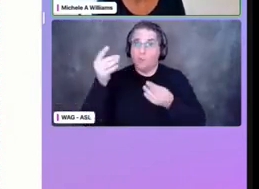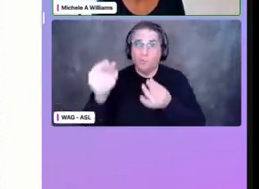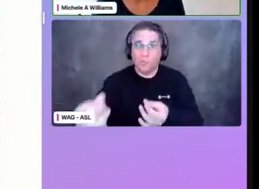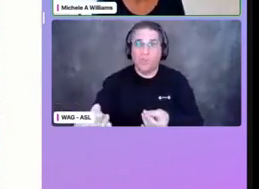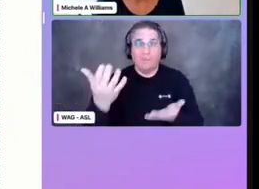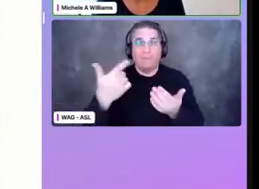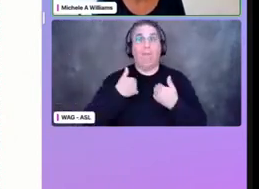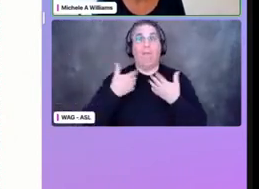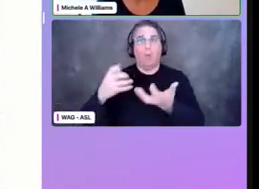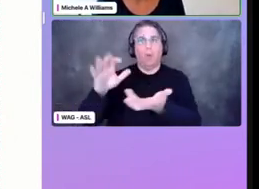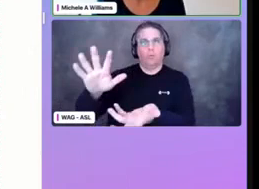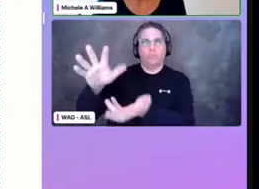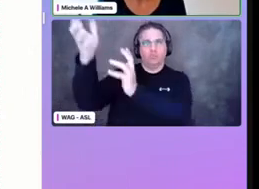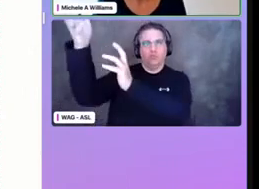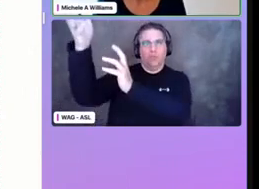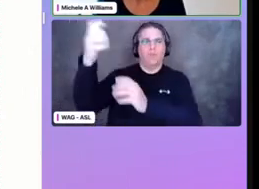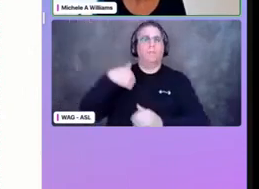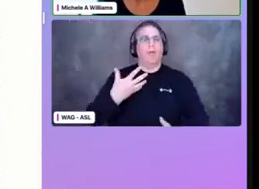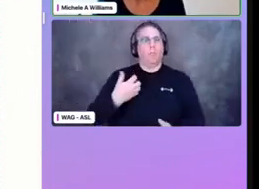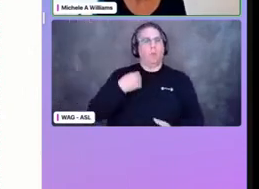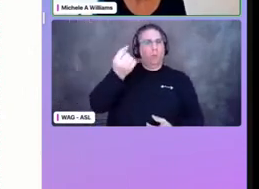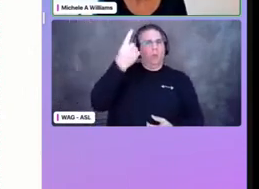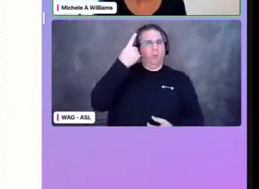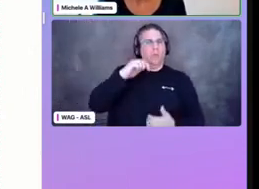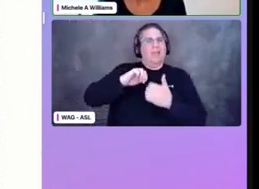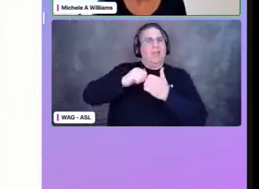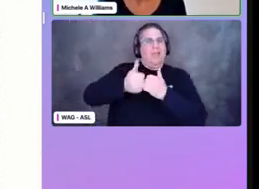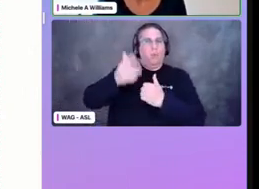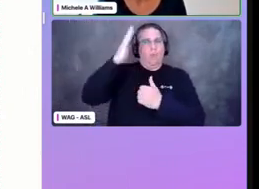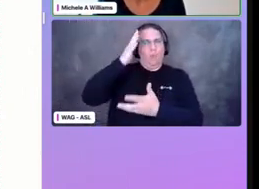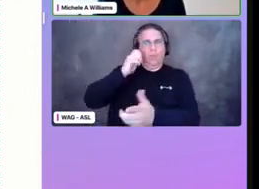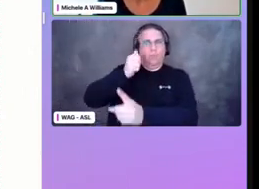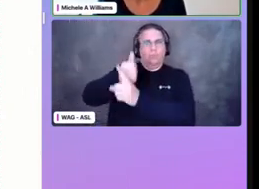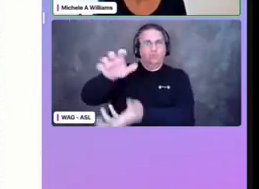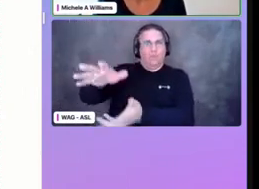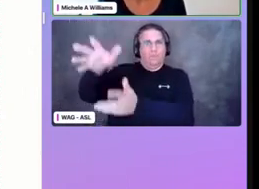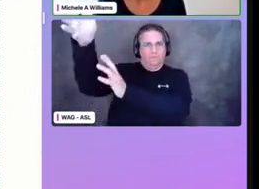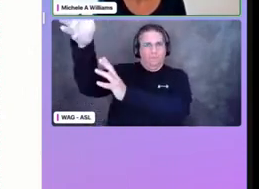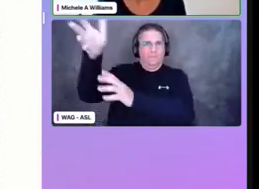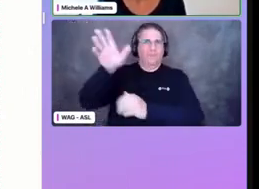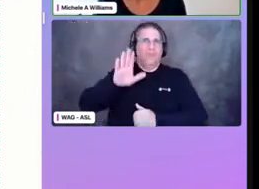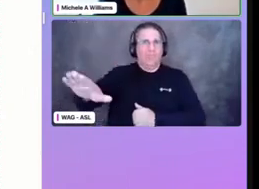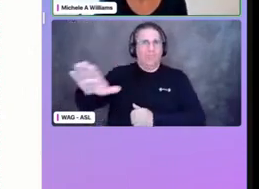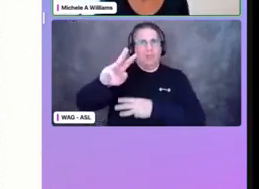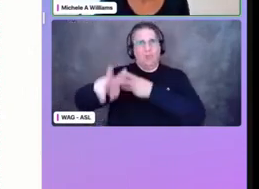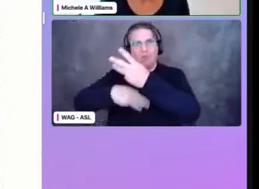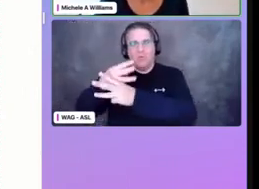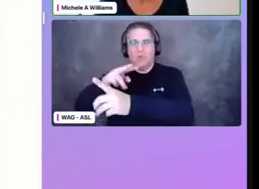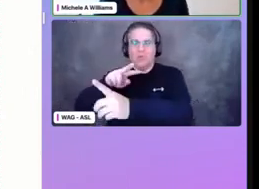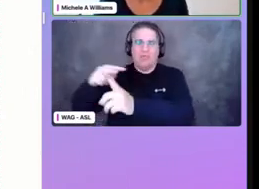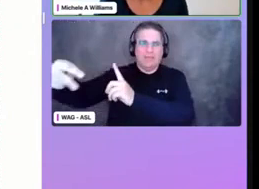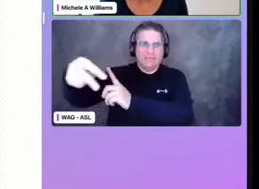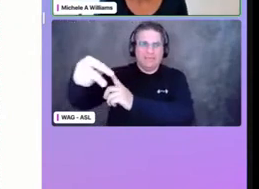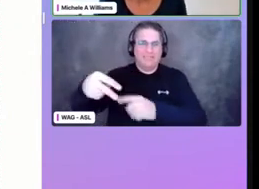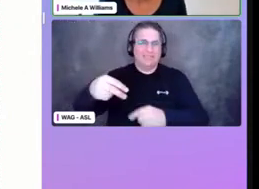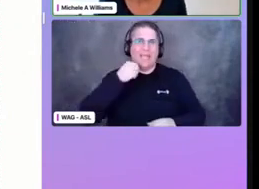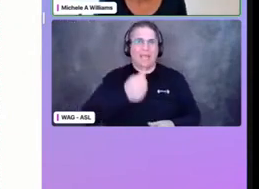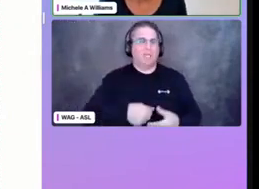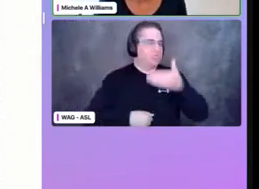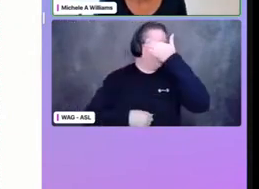a way you expect, that you intend, even if you intend a disruption, you can understand the effects of that and confirm your assumptions,